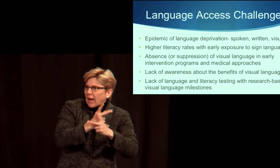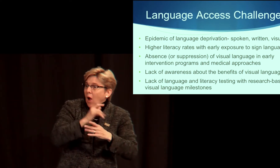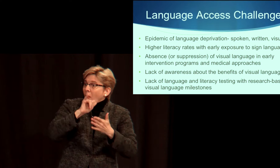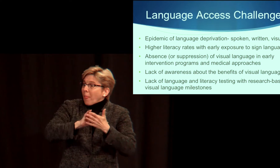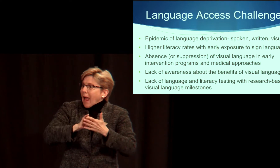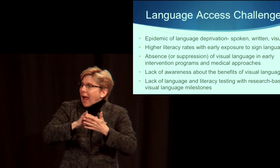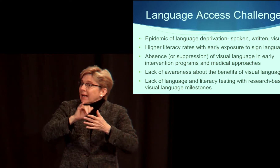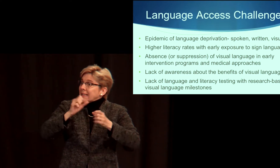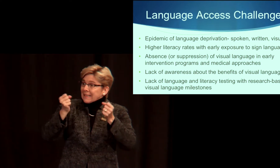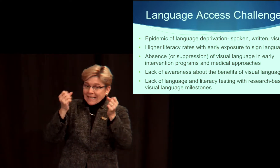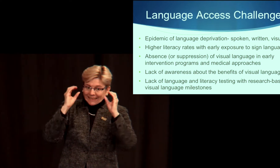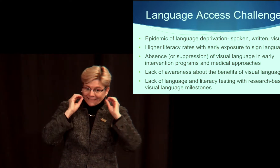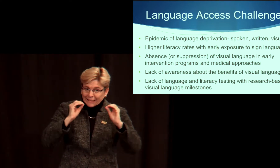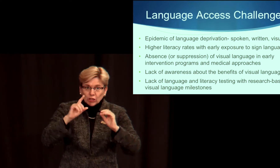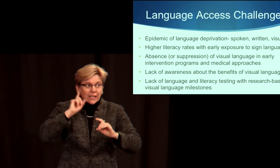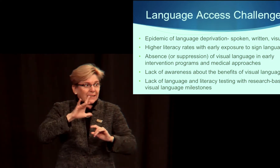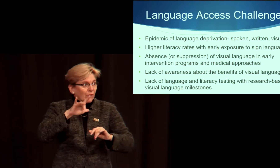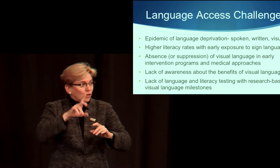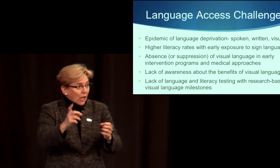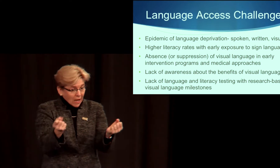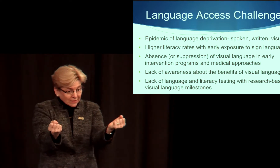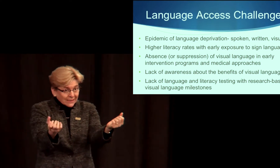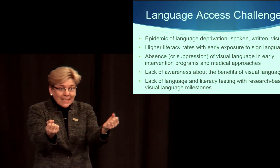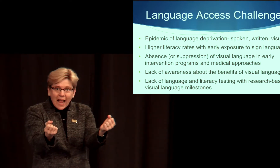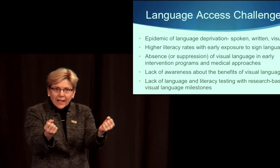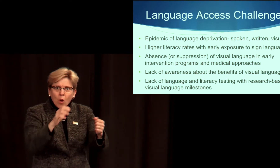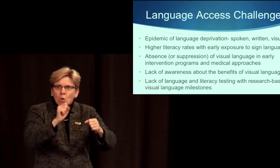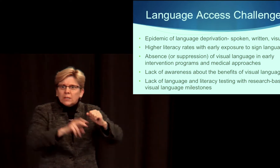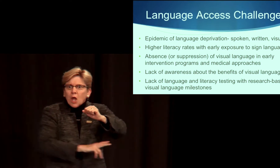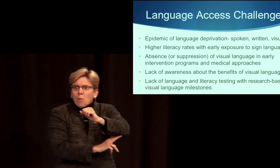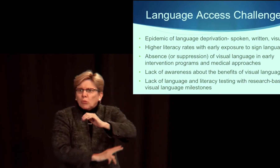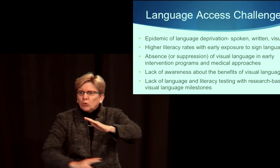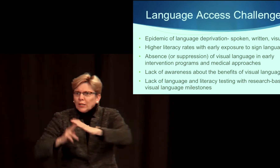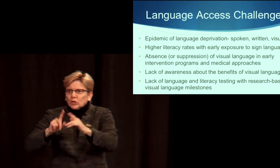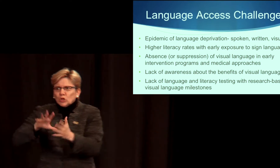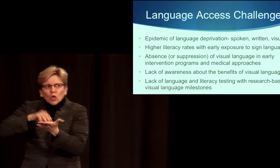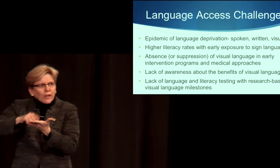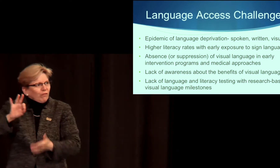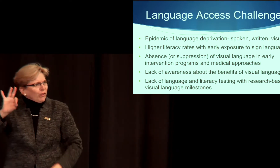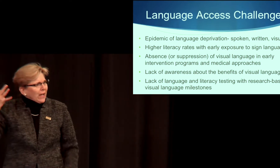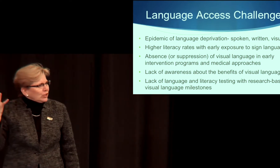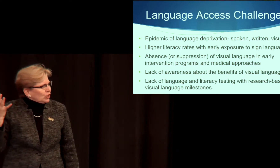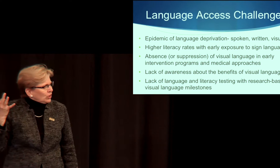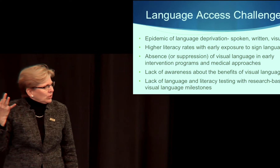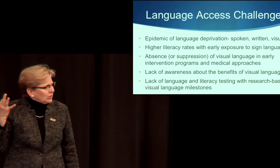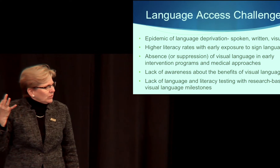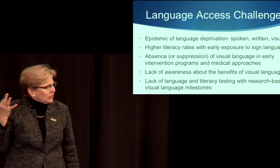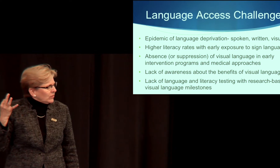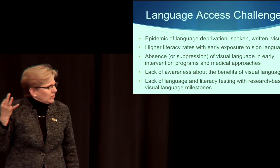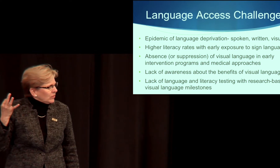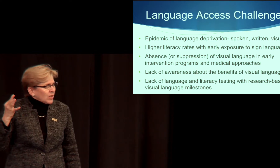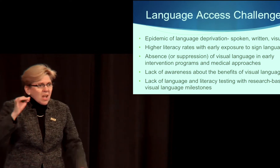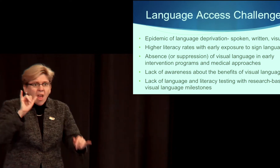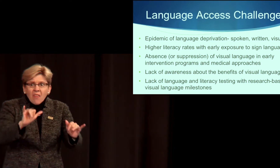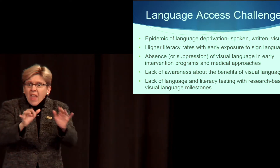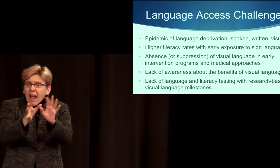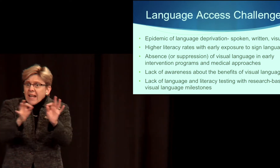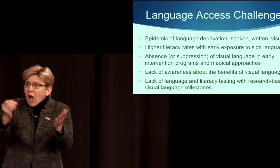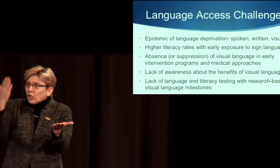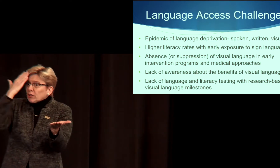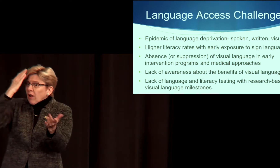That if you teach deaf children through sign, that's the bridge to learning French.